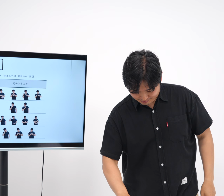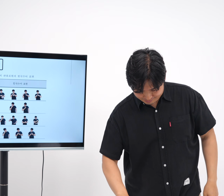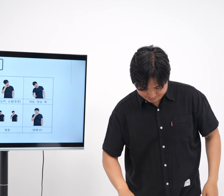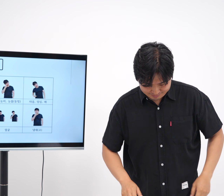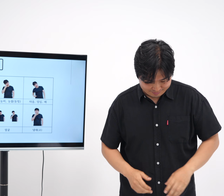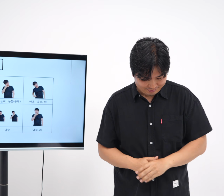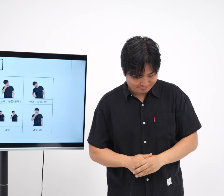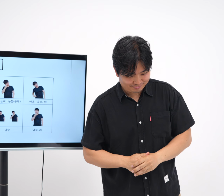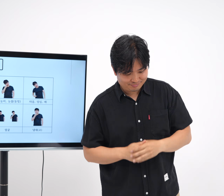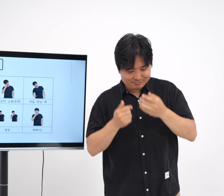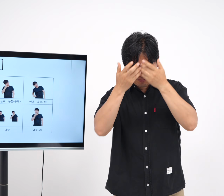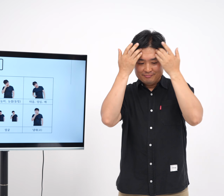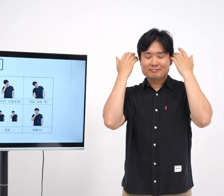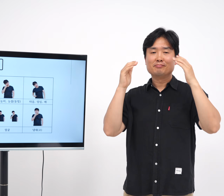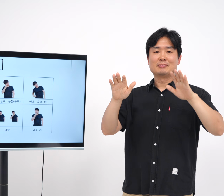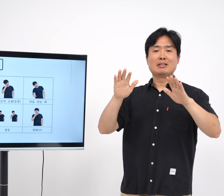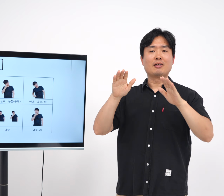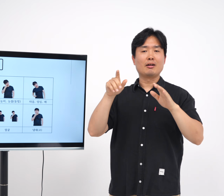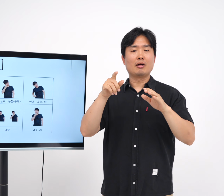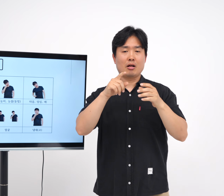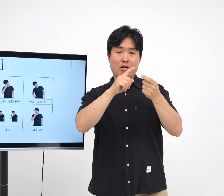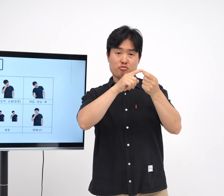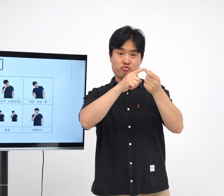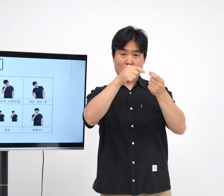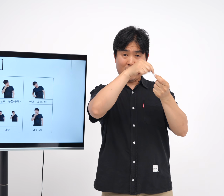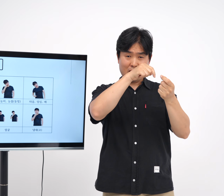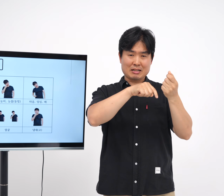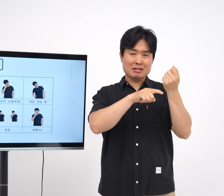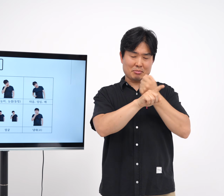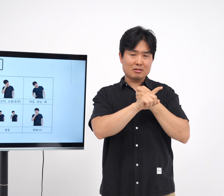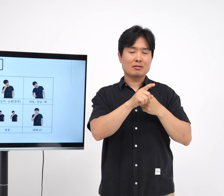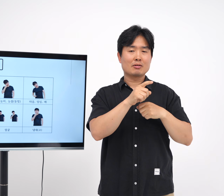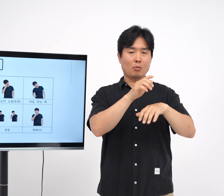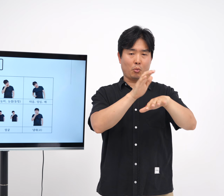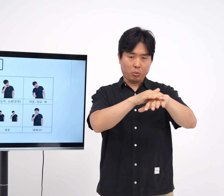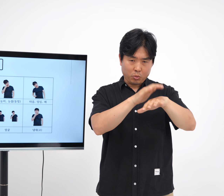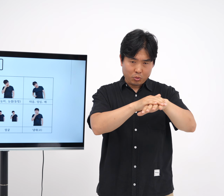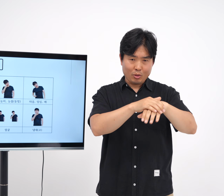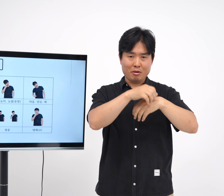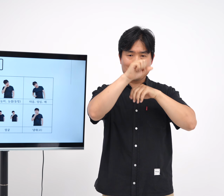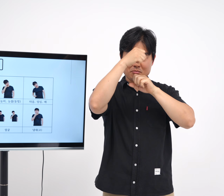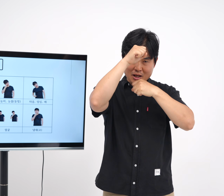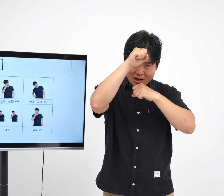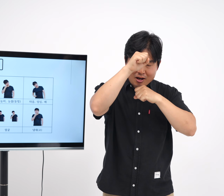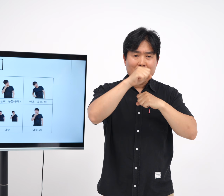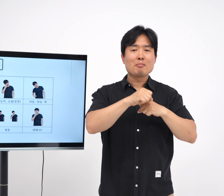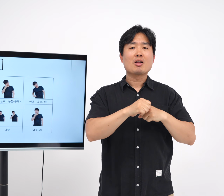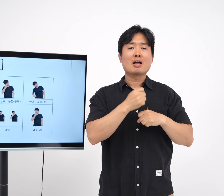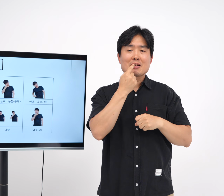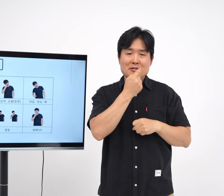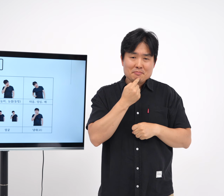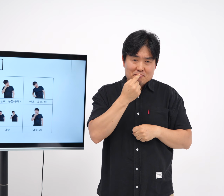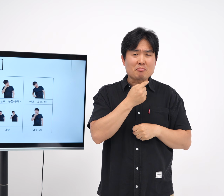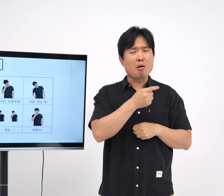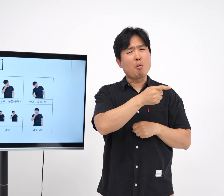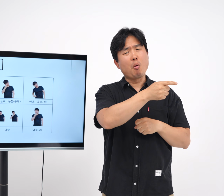there are many idiomatic expressions in Korean